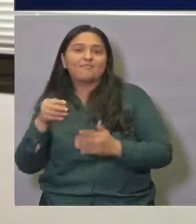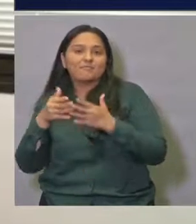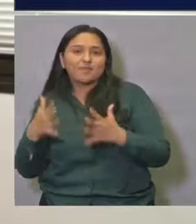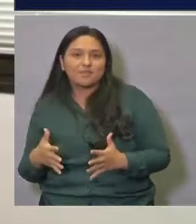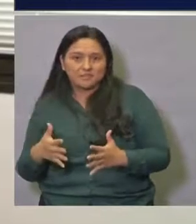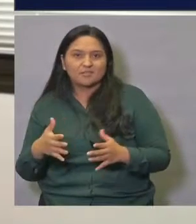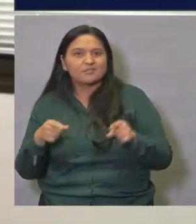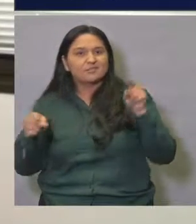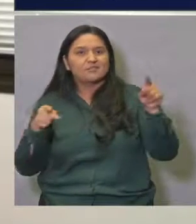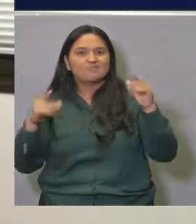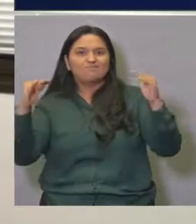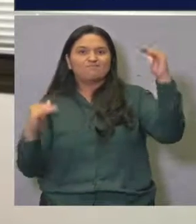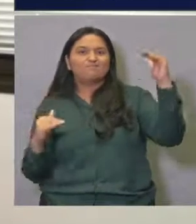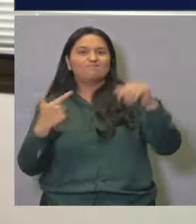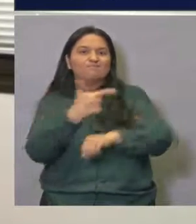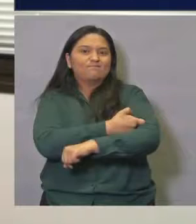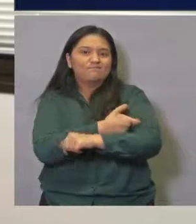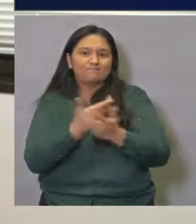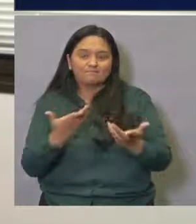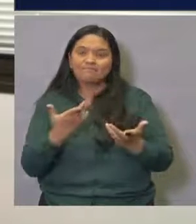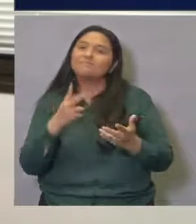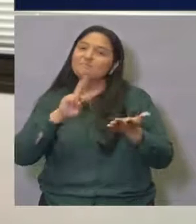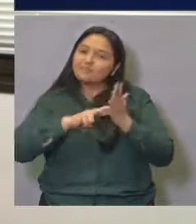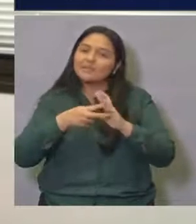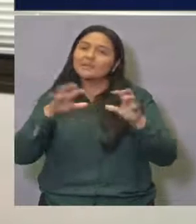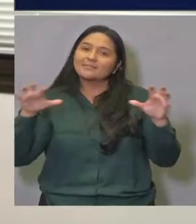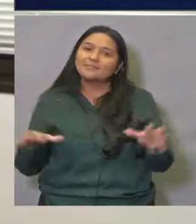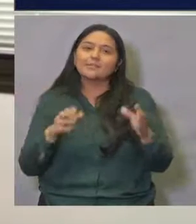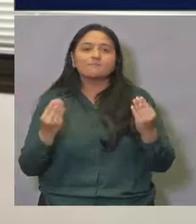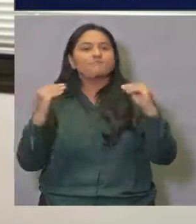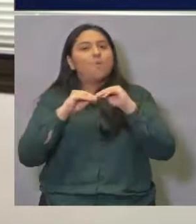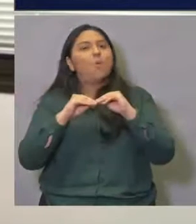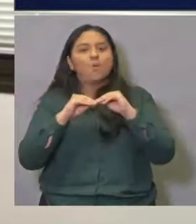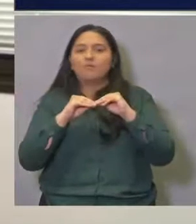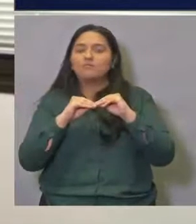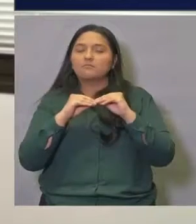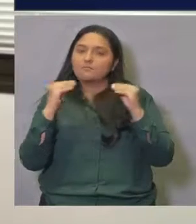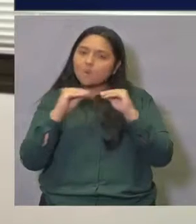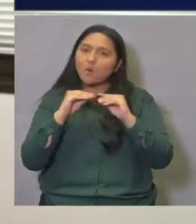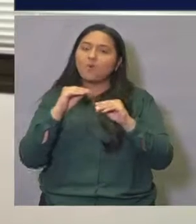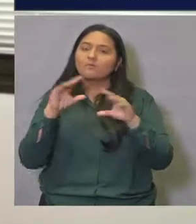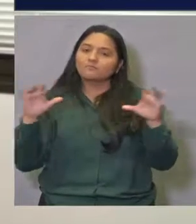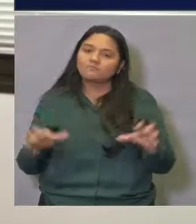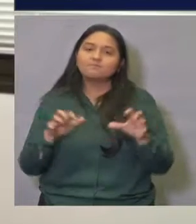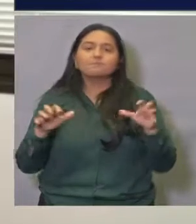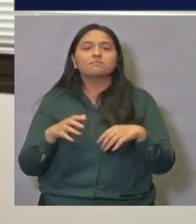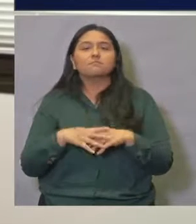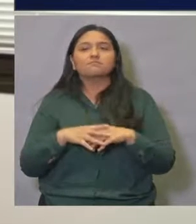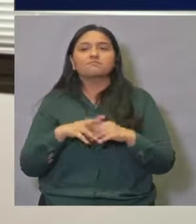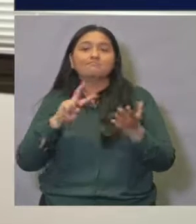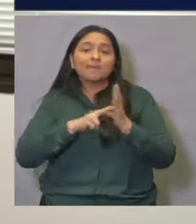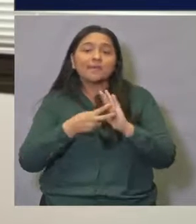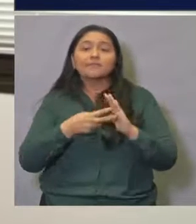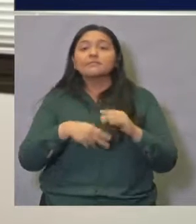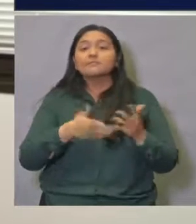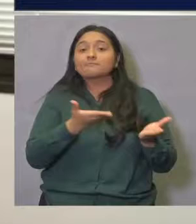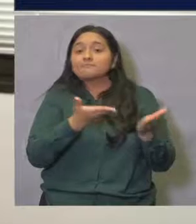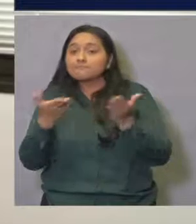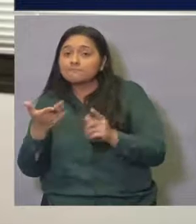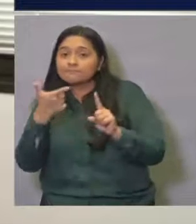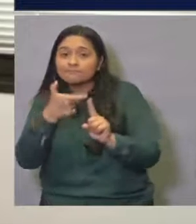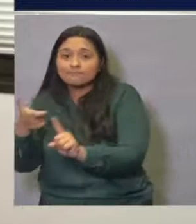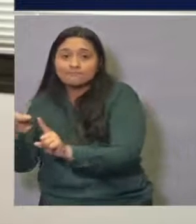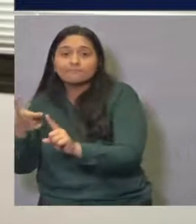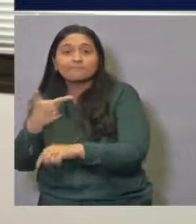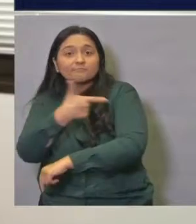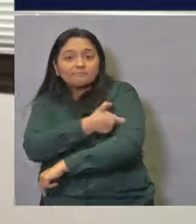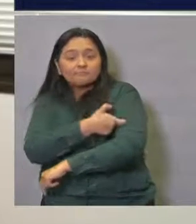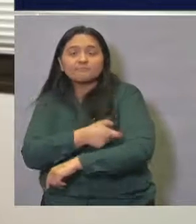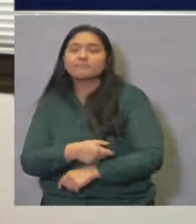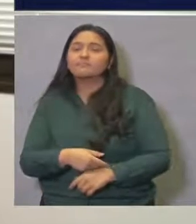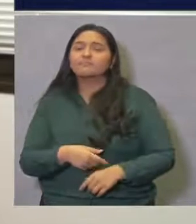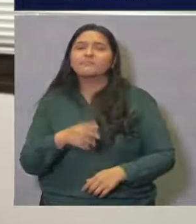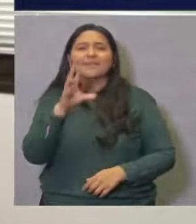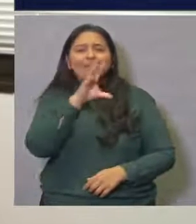CIENTO DE LATINOS Y 38.7 POR